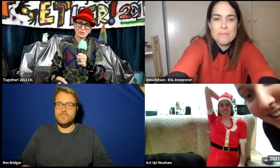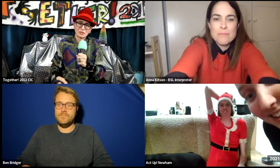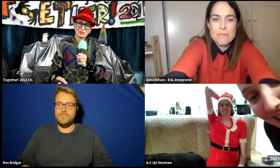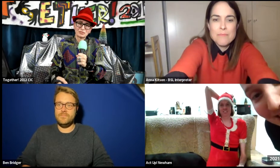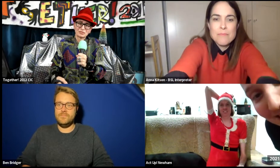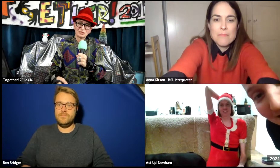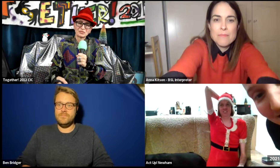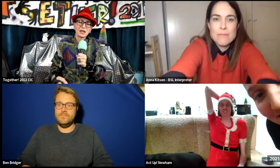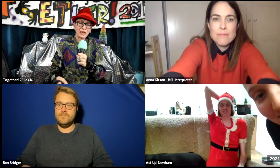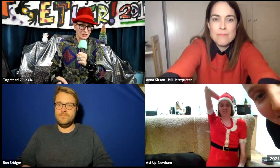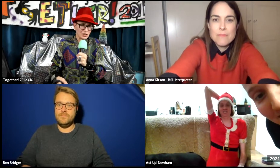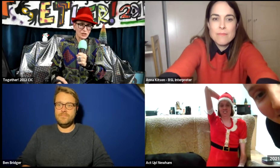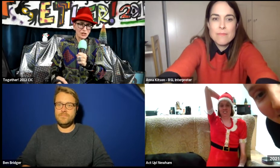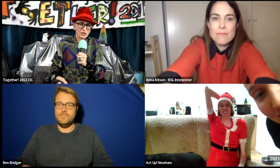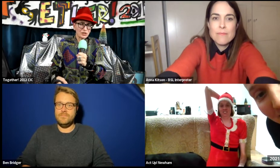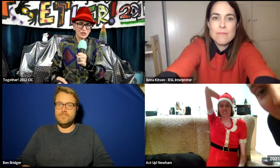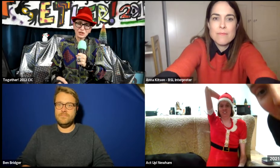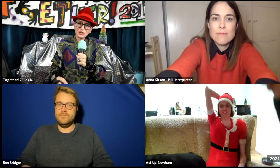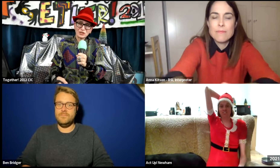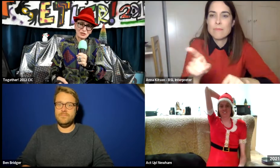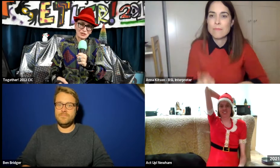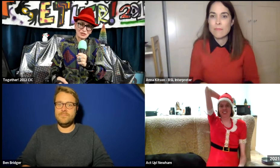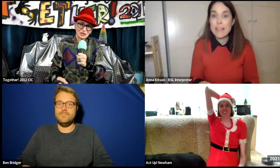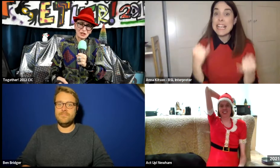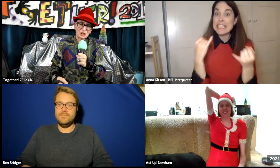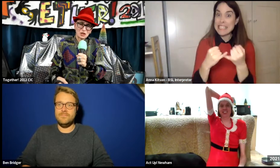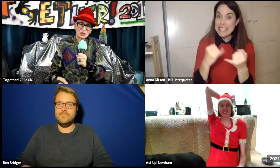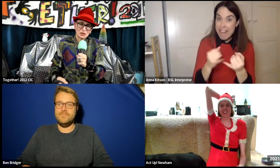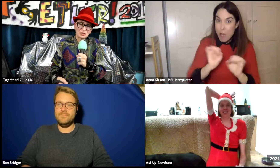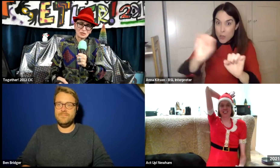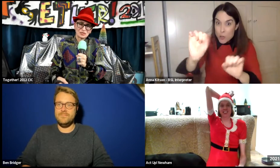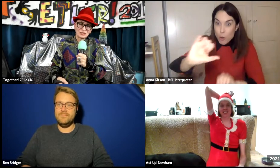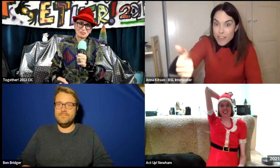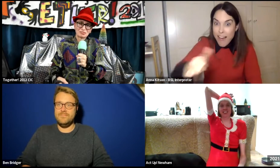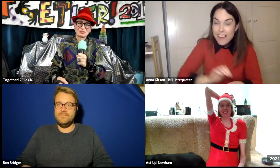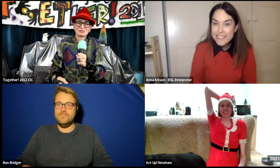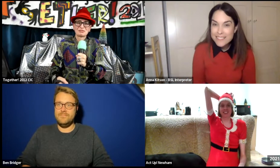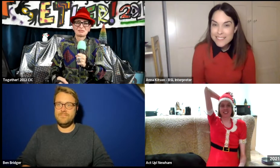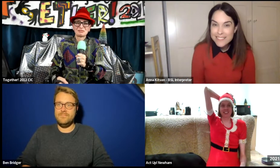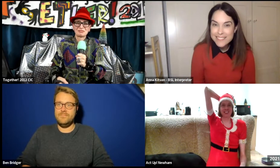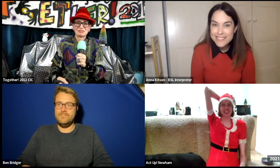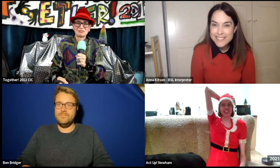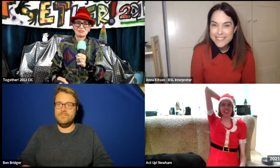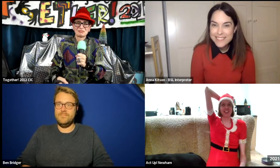It is Sterre's turn. It's your turn Sterre, ready. Okay, are you ready.